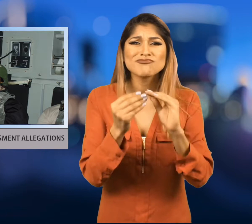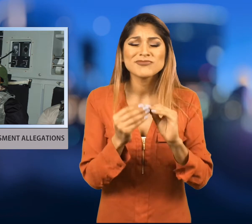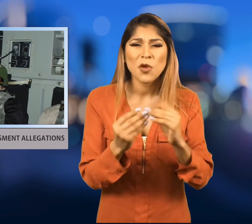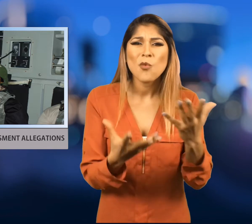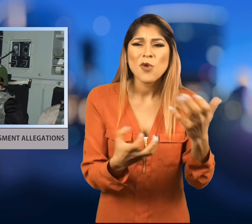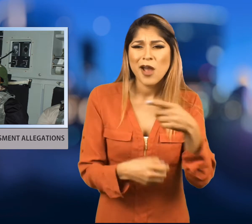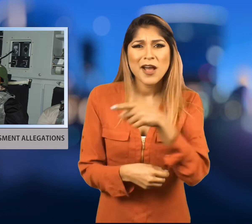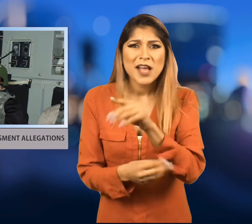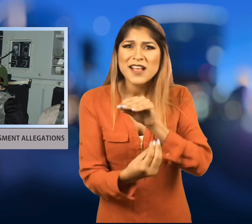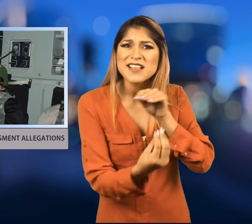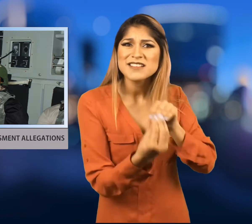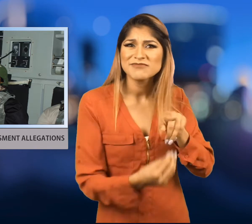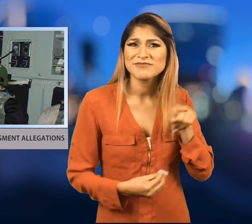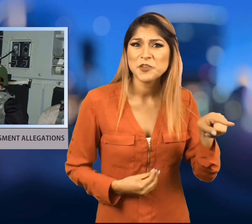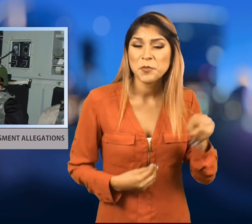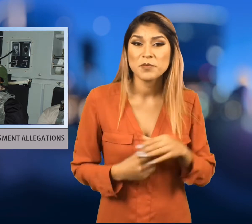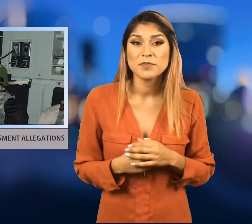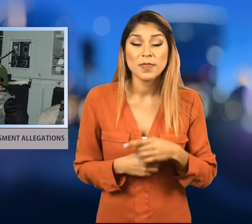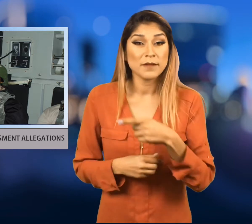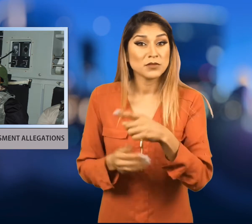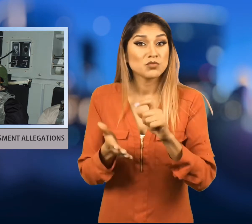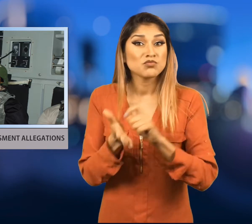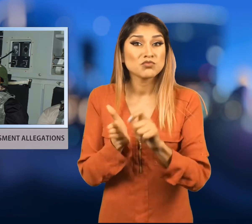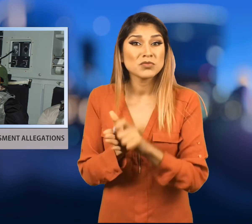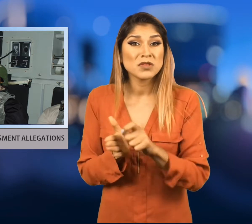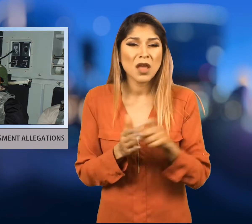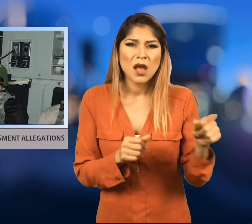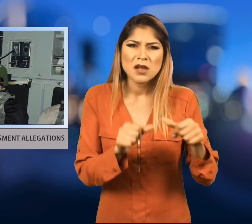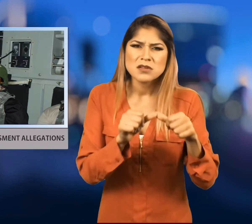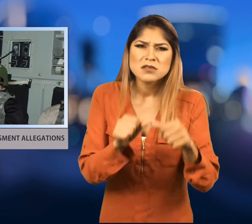which called for him to kiss her. She wrote that Franken